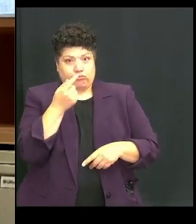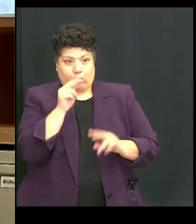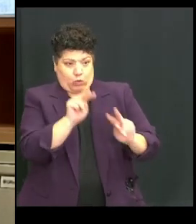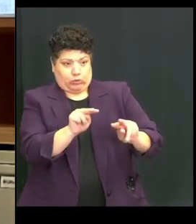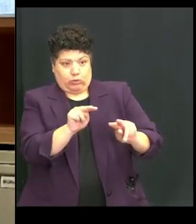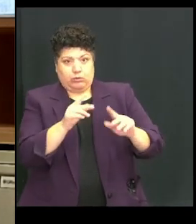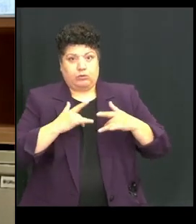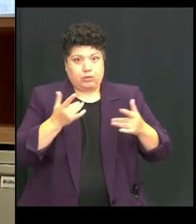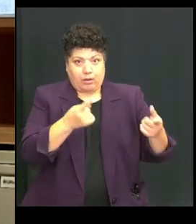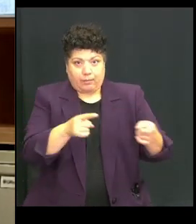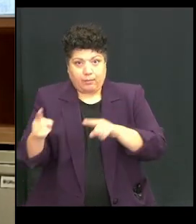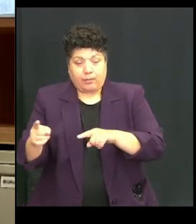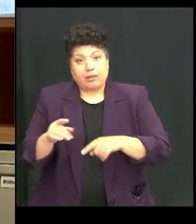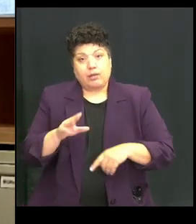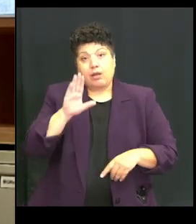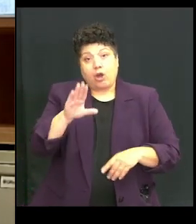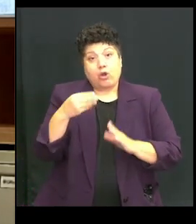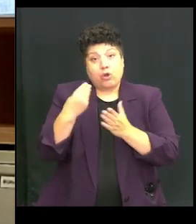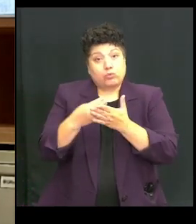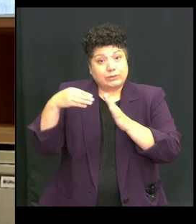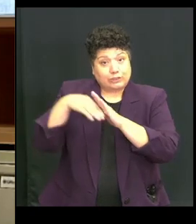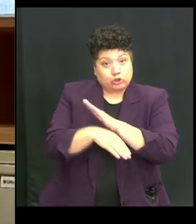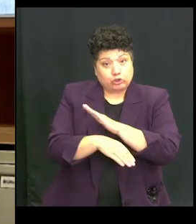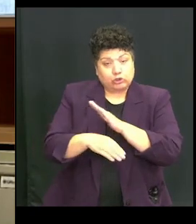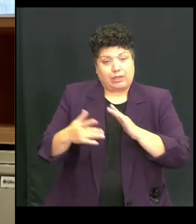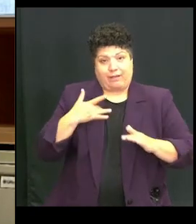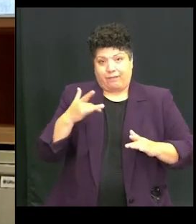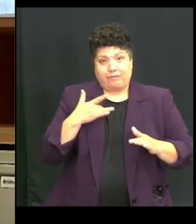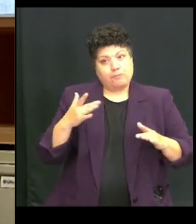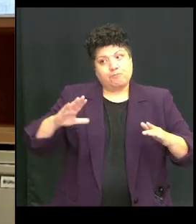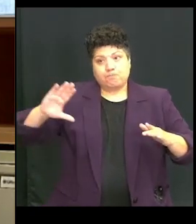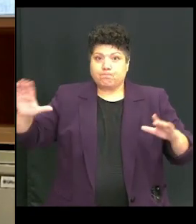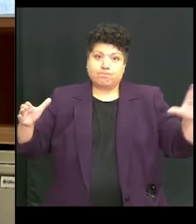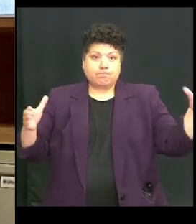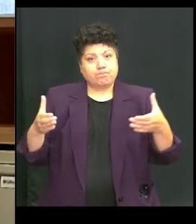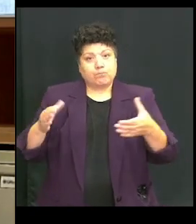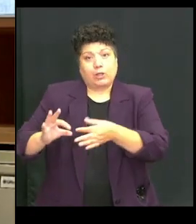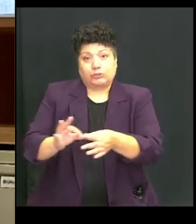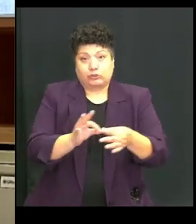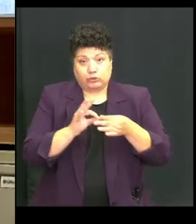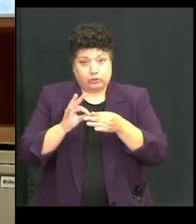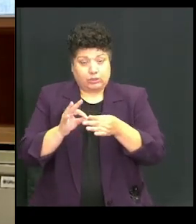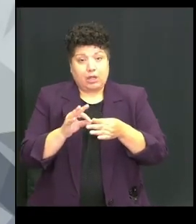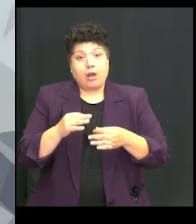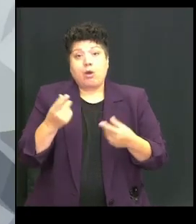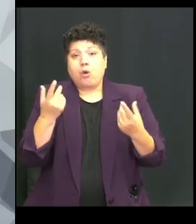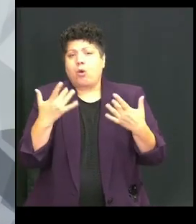their aftermath might play an important, might play some role. Really interesting.